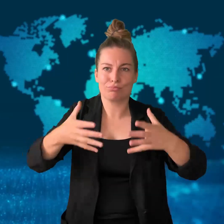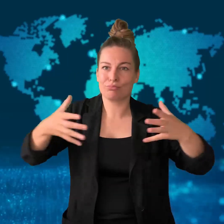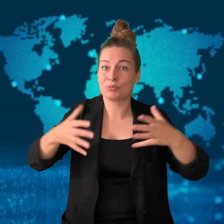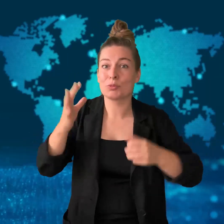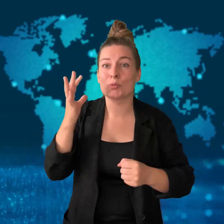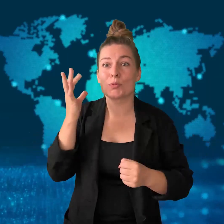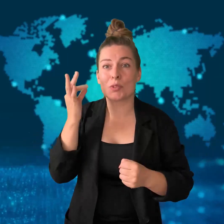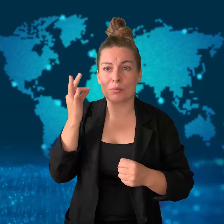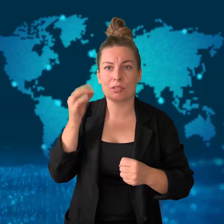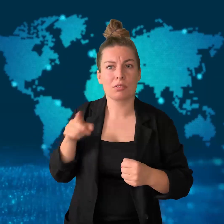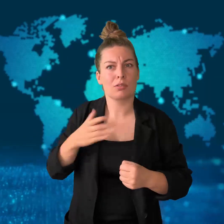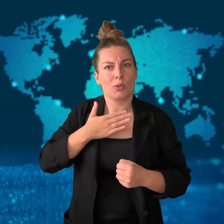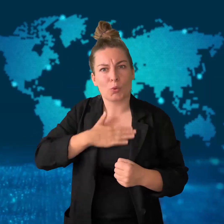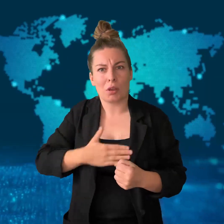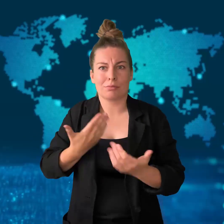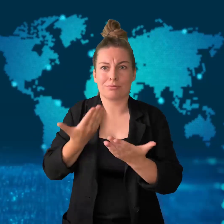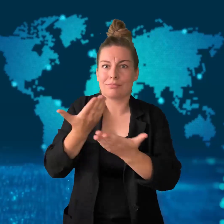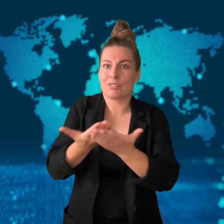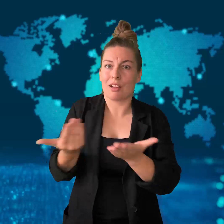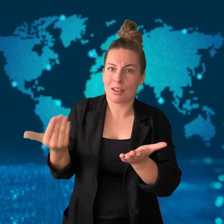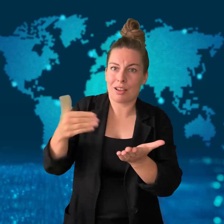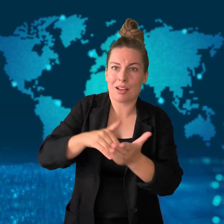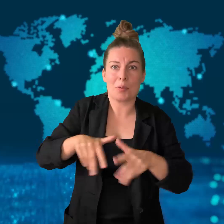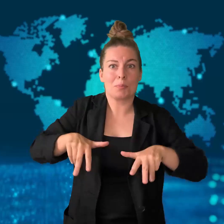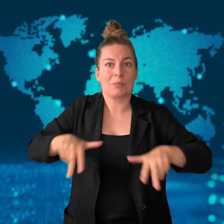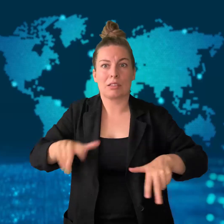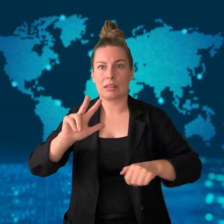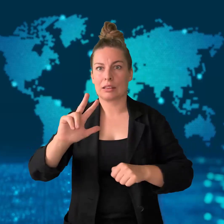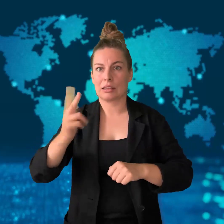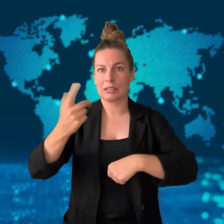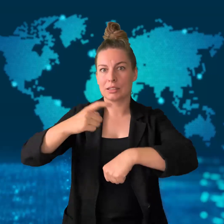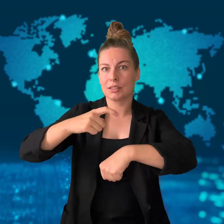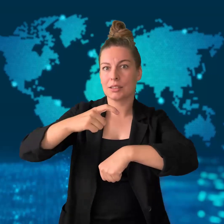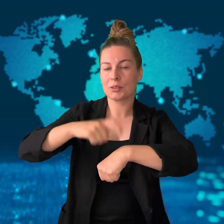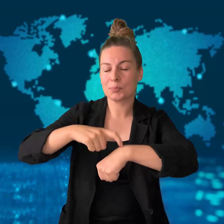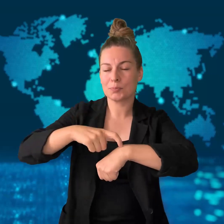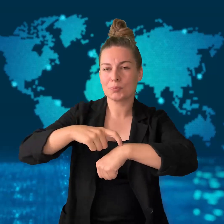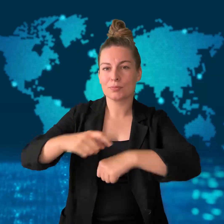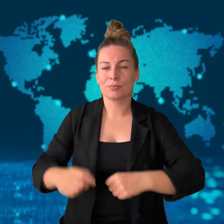He will be seeking election for prime minister for the third time.